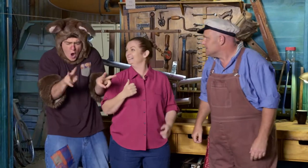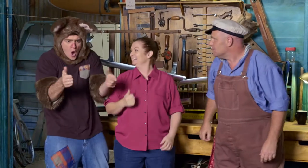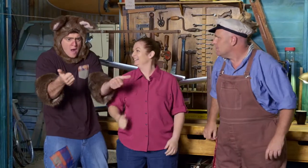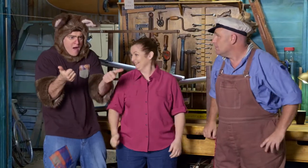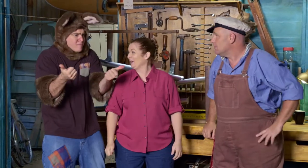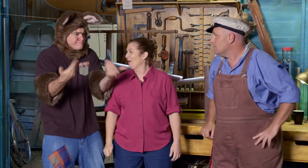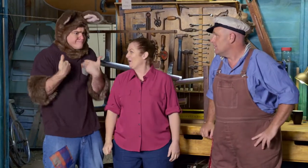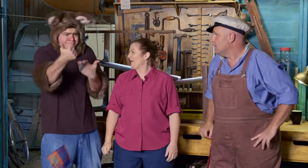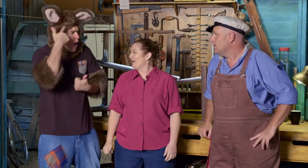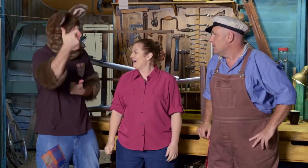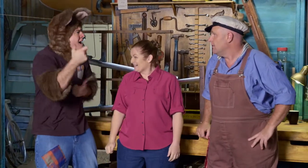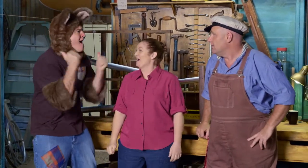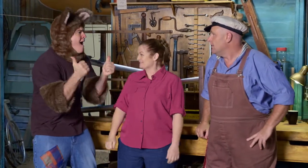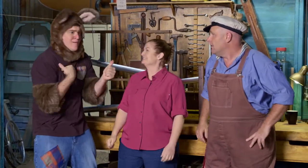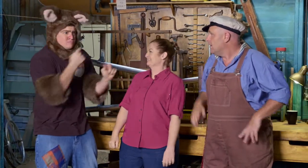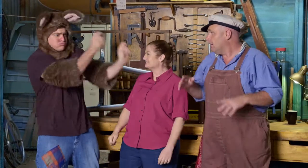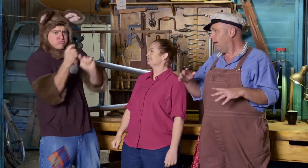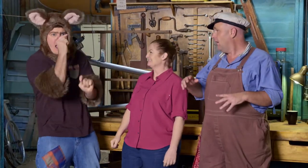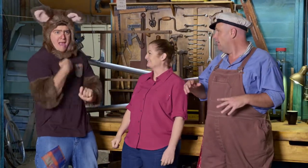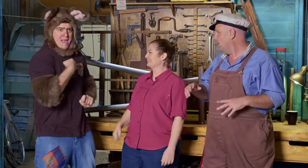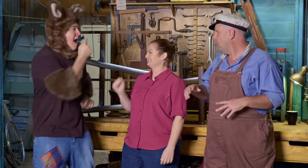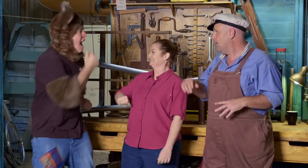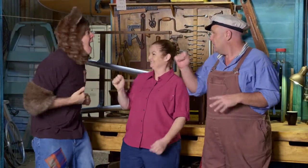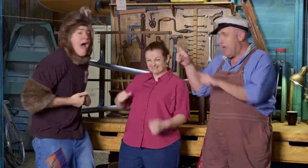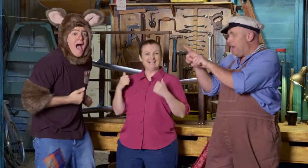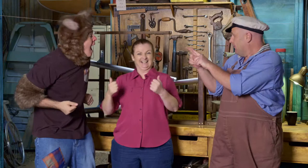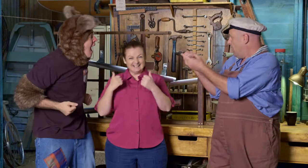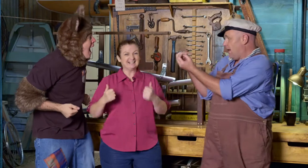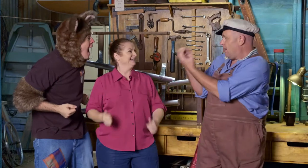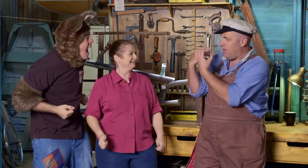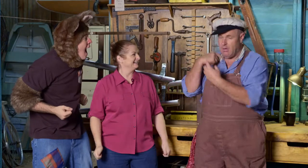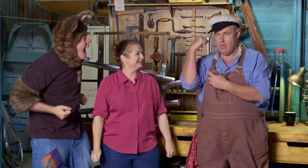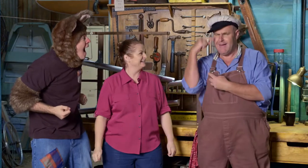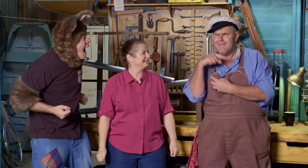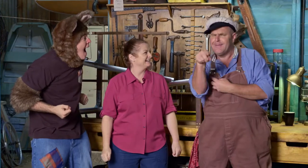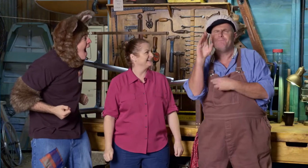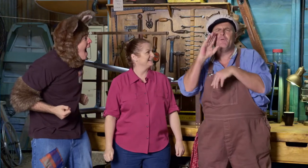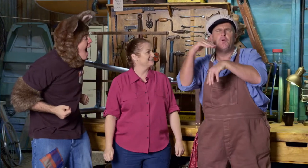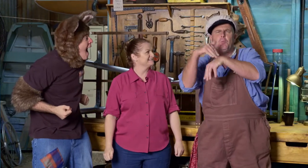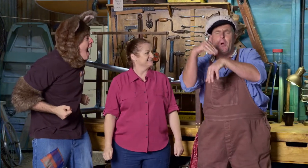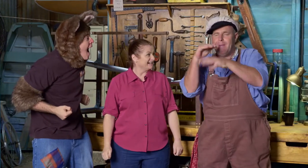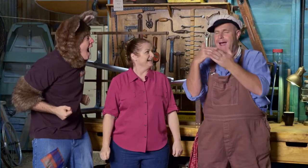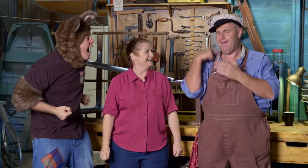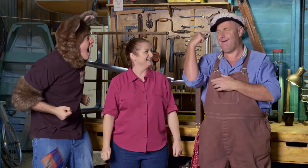This is giving me some fantastic ideas. Oh, that's great. And I think I might have found the solution